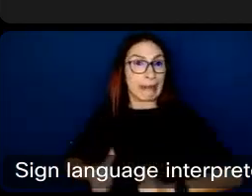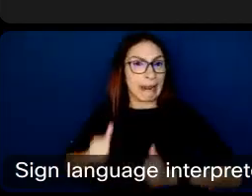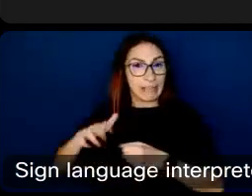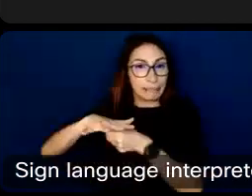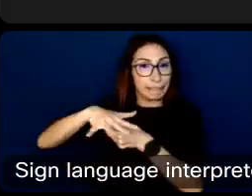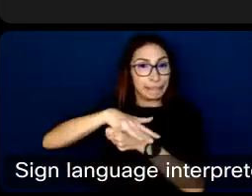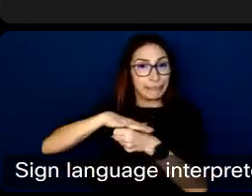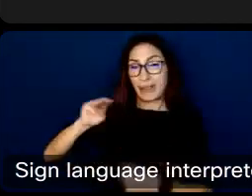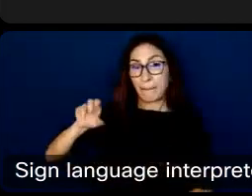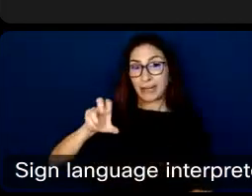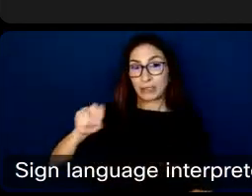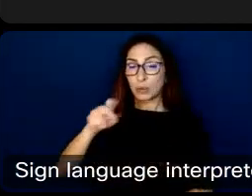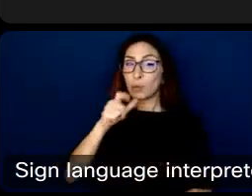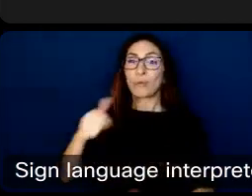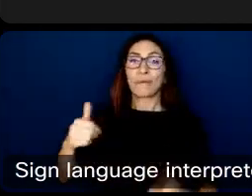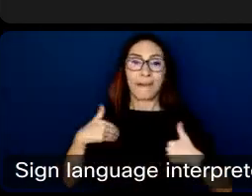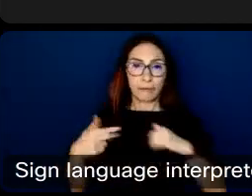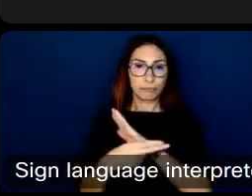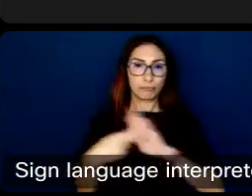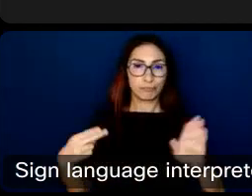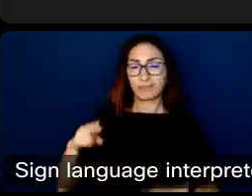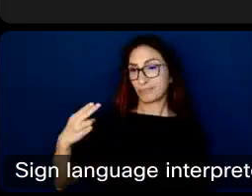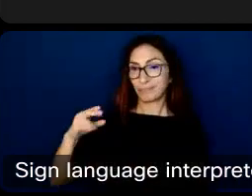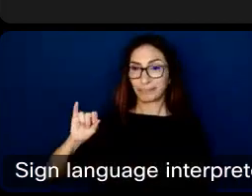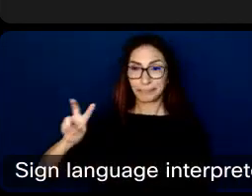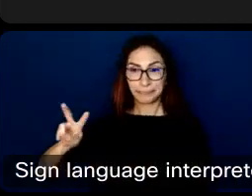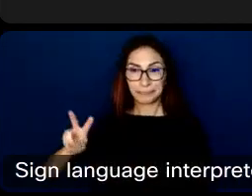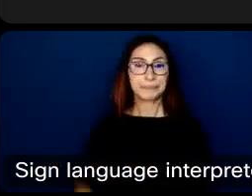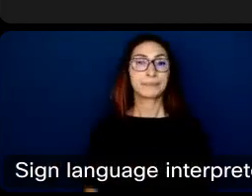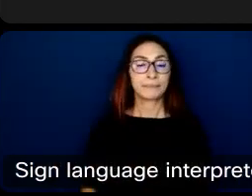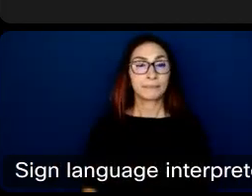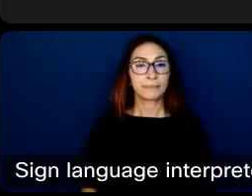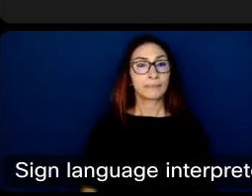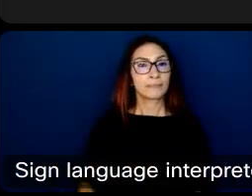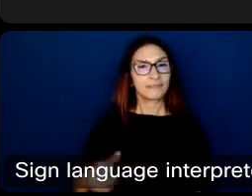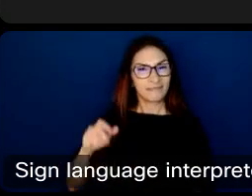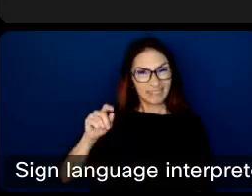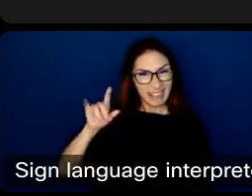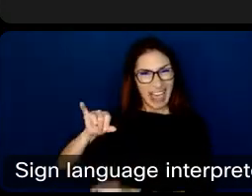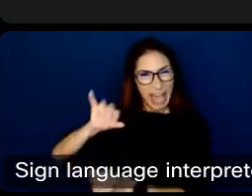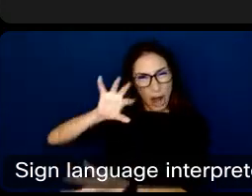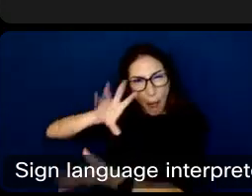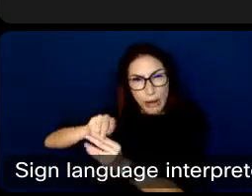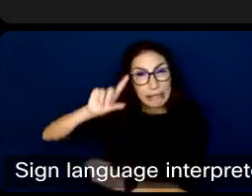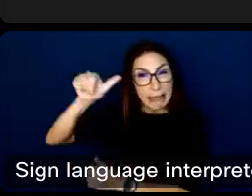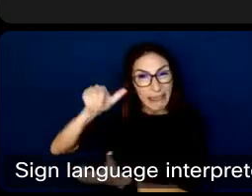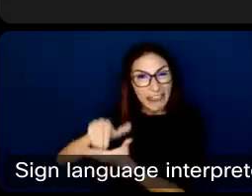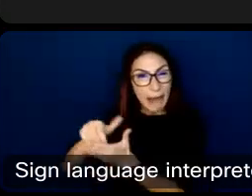HIV. This number includes about 2,807 persons who were first